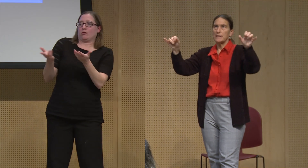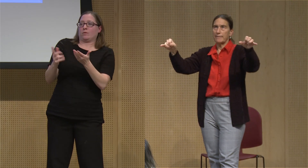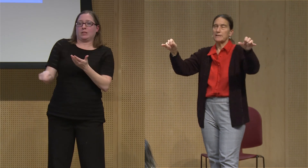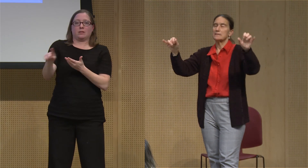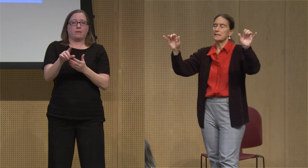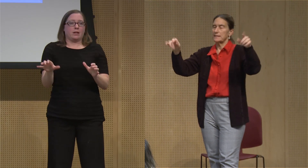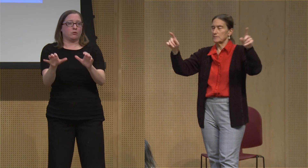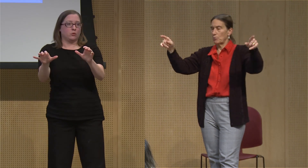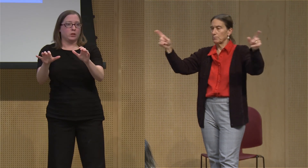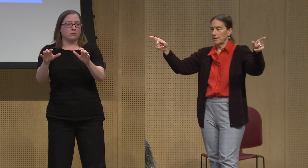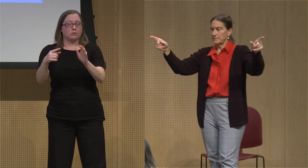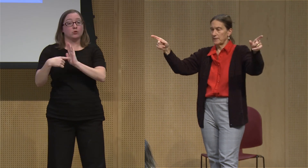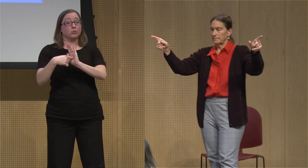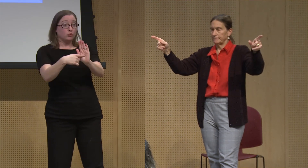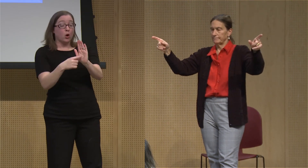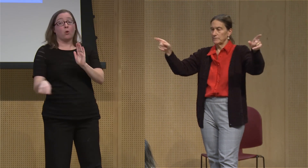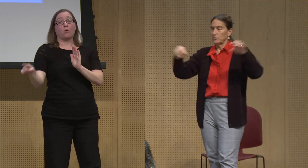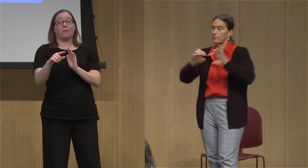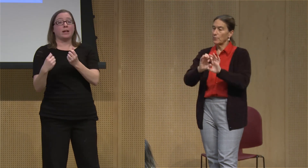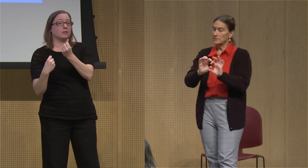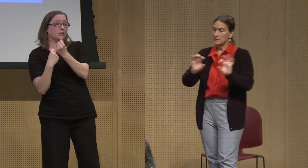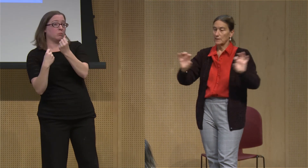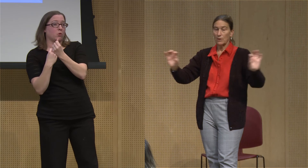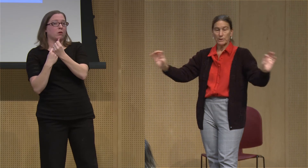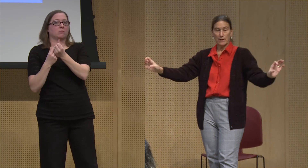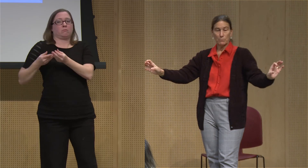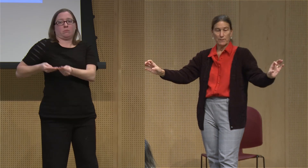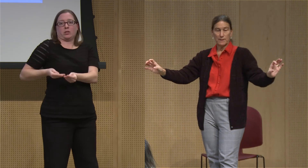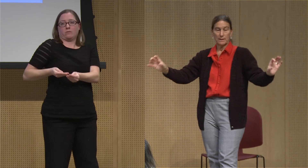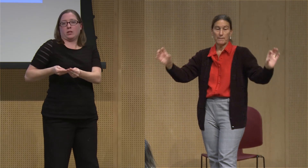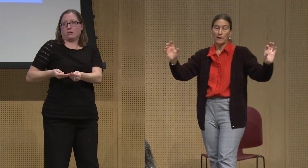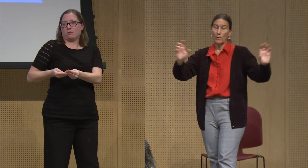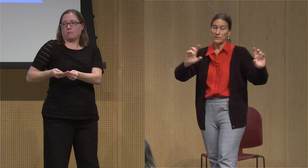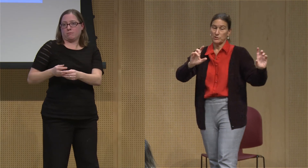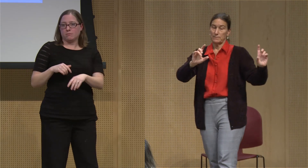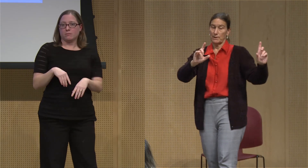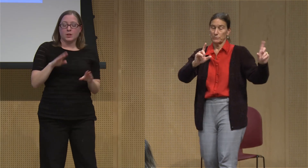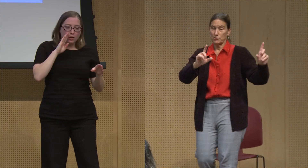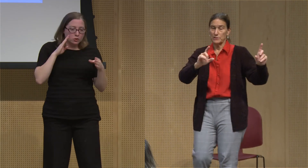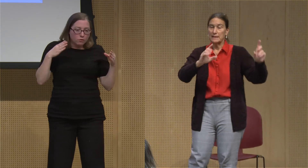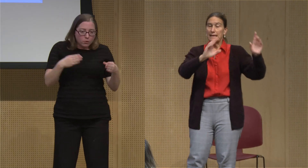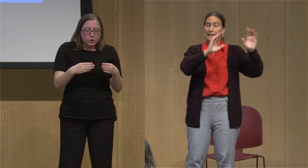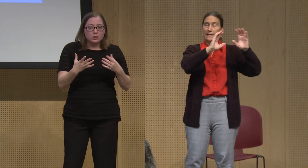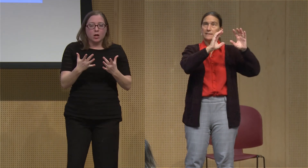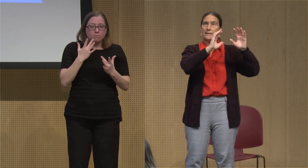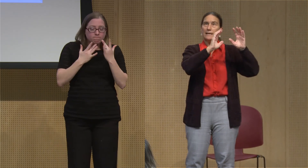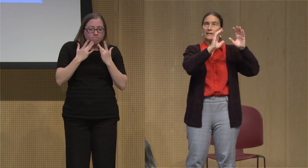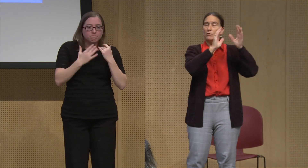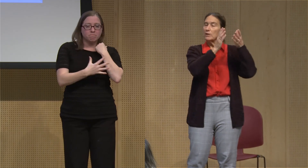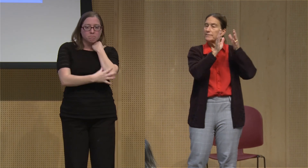EVIDENCE THAT THEY SUPPORT BREASTFEEDING. SO THE FOCUS IS ON LOW-INCOME WOMEN, AND MY QUESTION IN MY RESEARCHING IS--